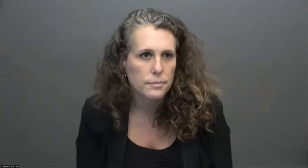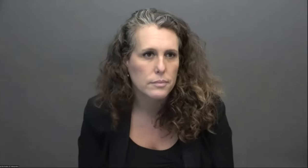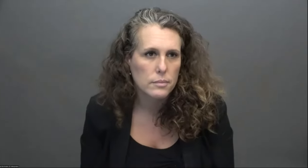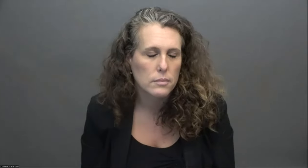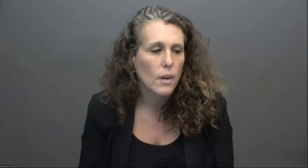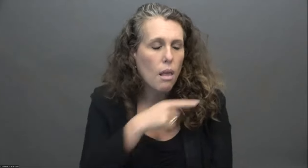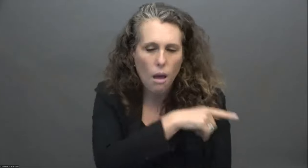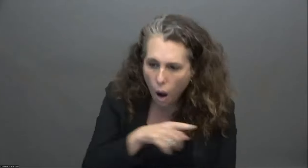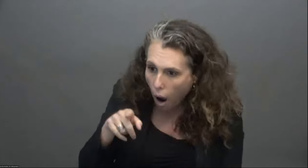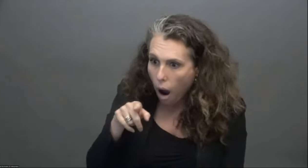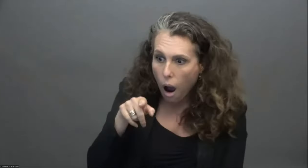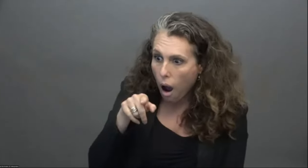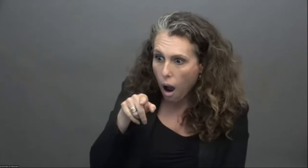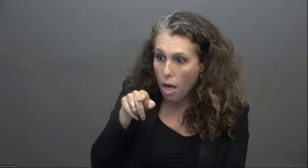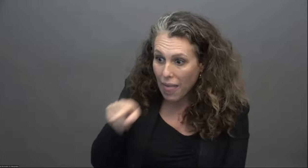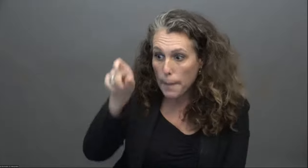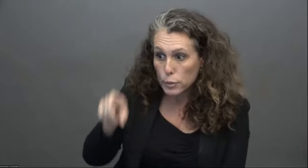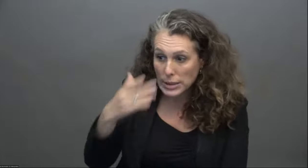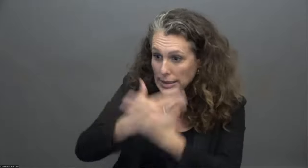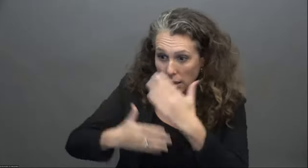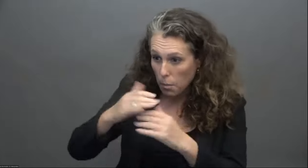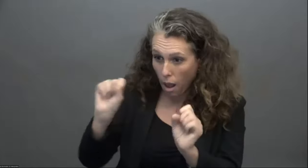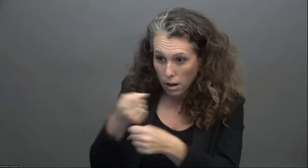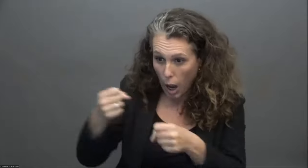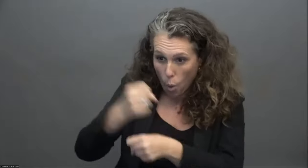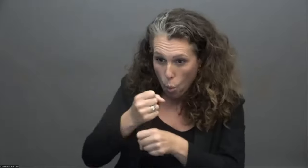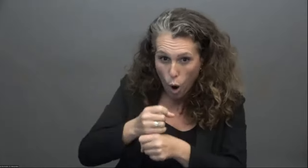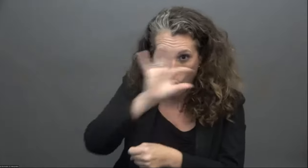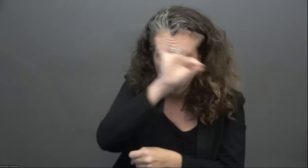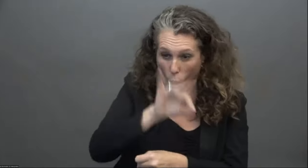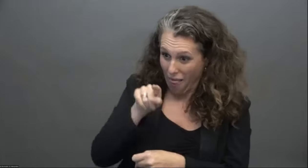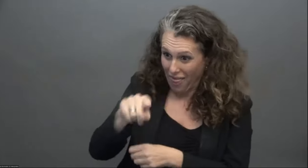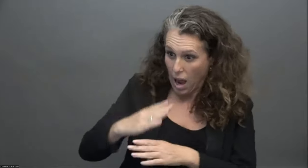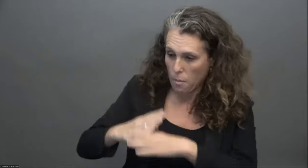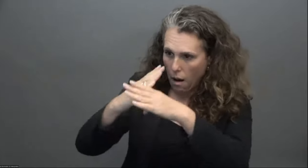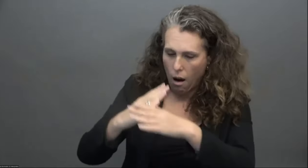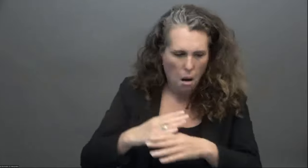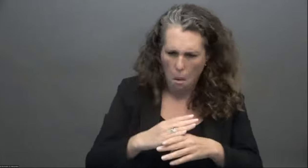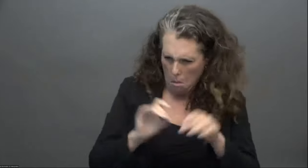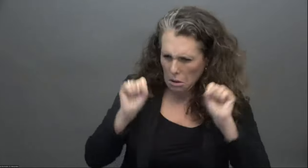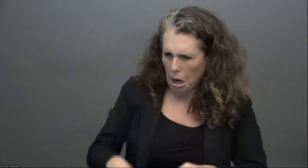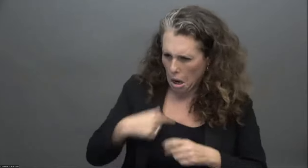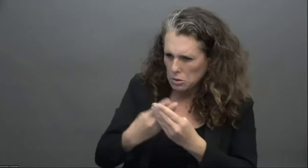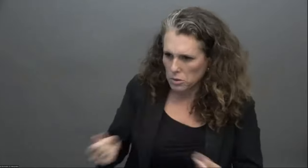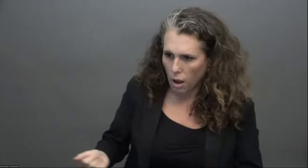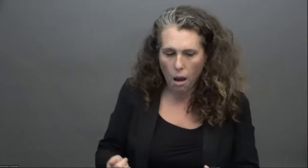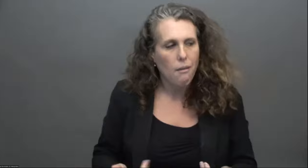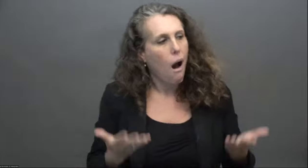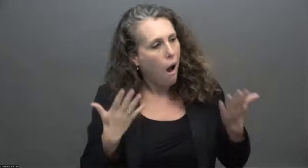solutions to persons with disabilities. 16:45:17 And so, what then can we add, and